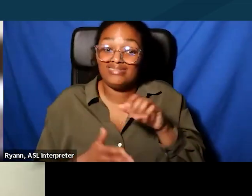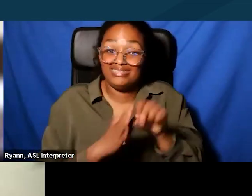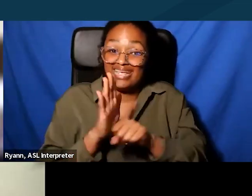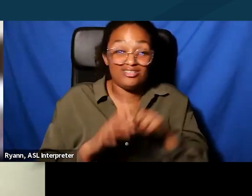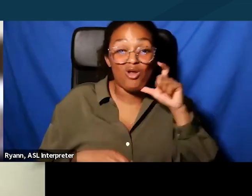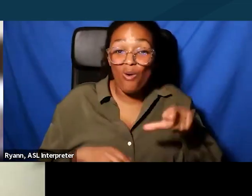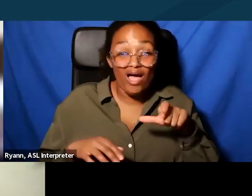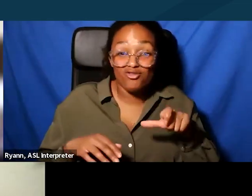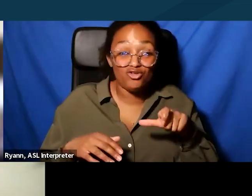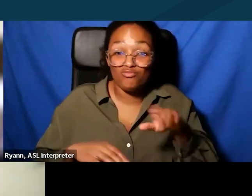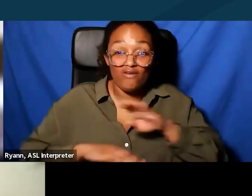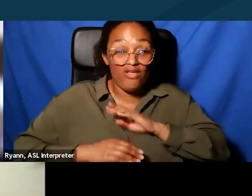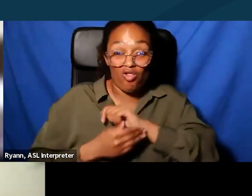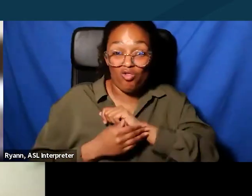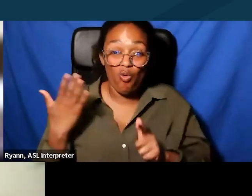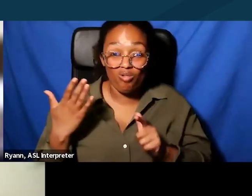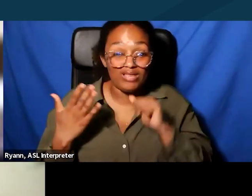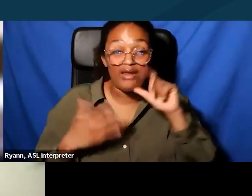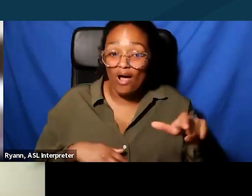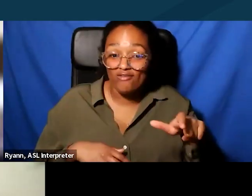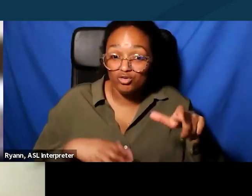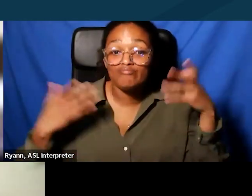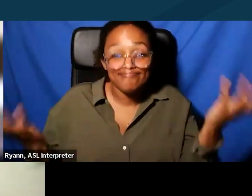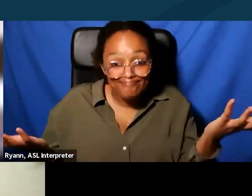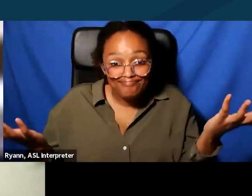The other flipside of that I want to say is the big institutional bias is